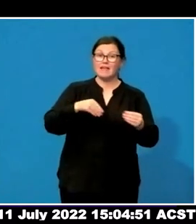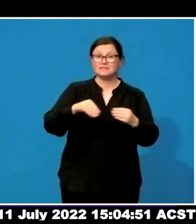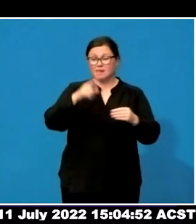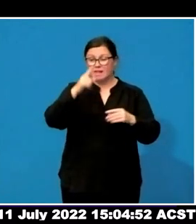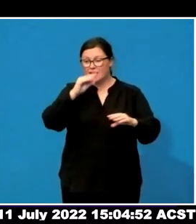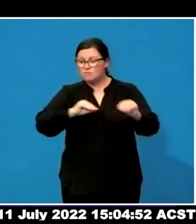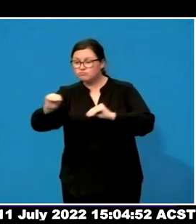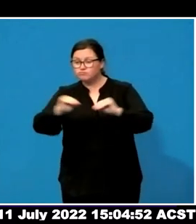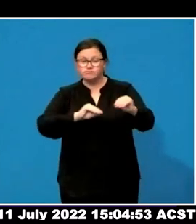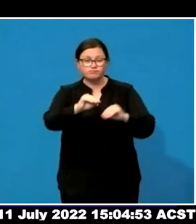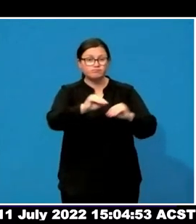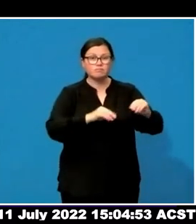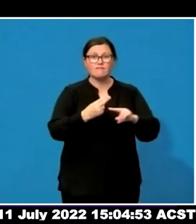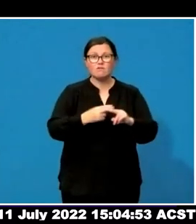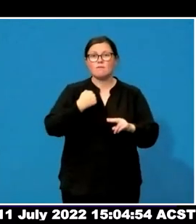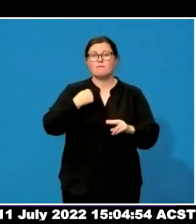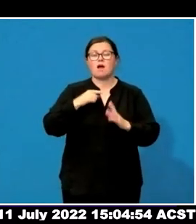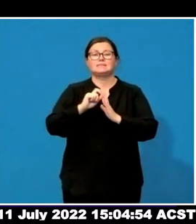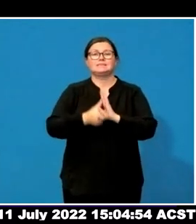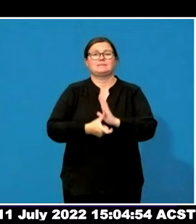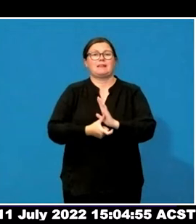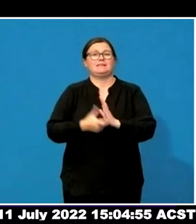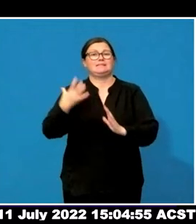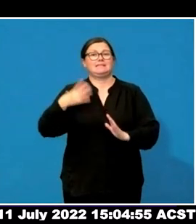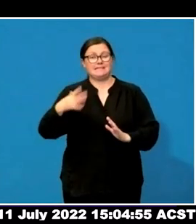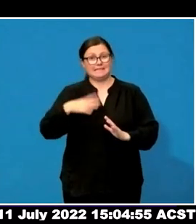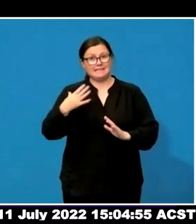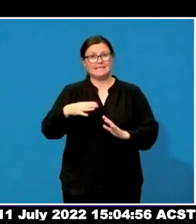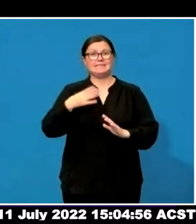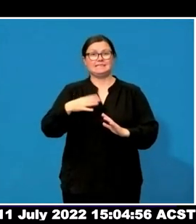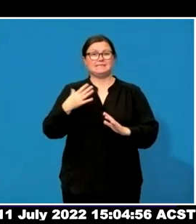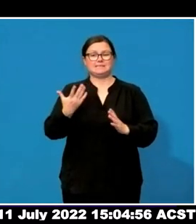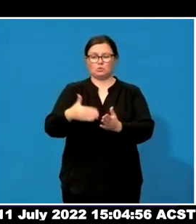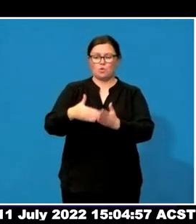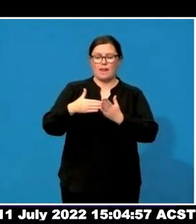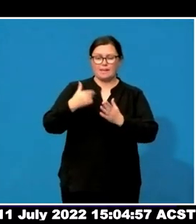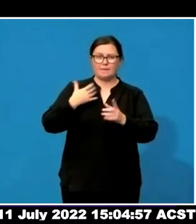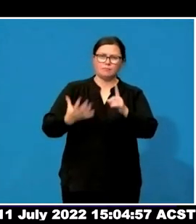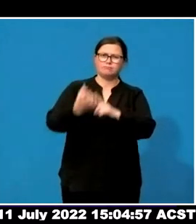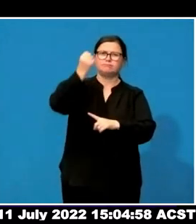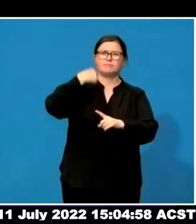disability related needs and to work towards achieving my goals. This may include supports for carers' respite."